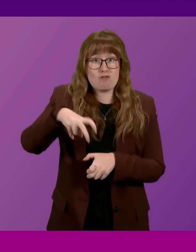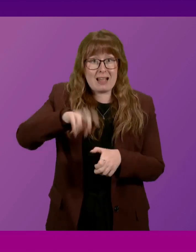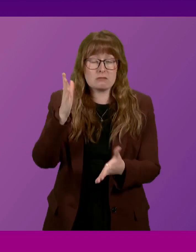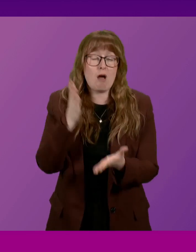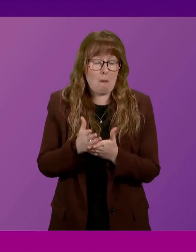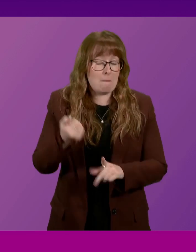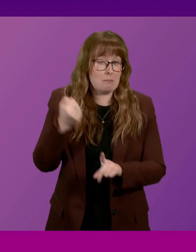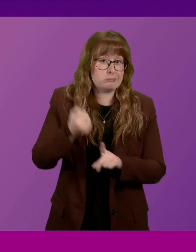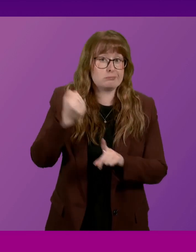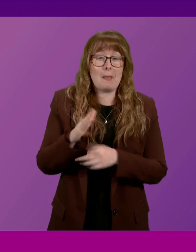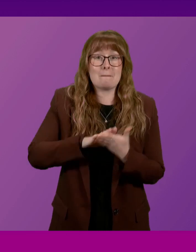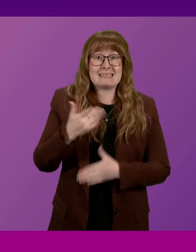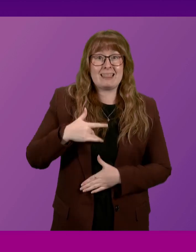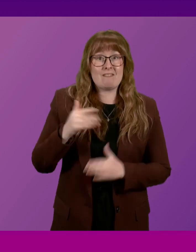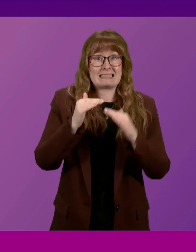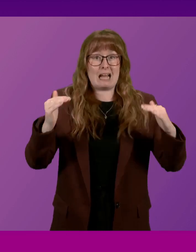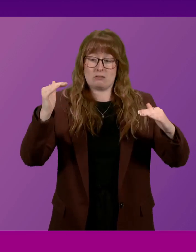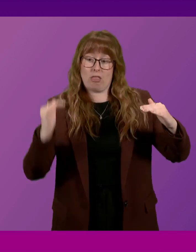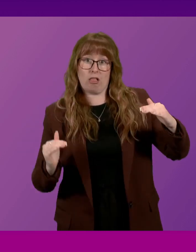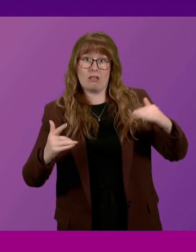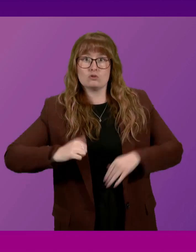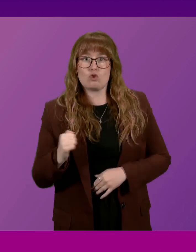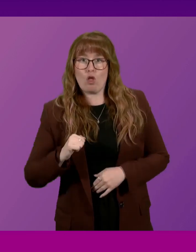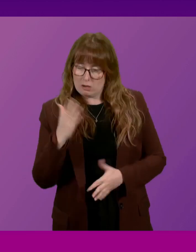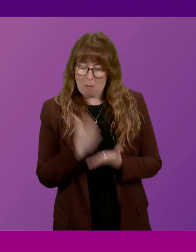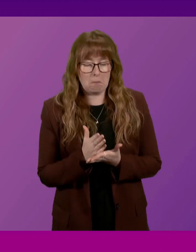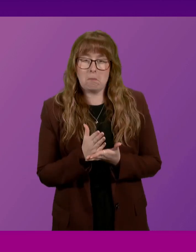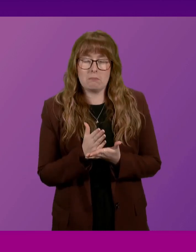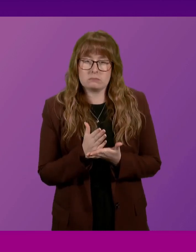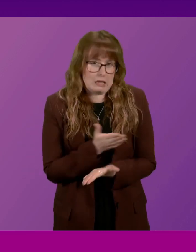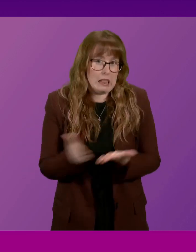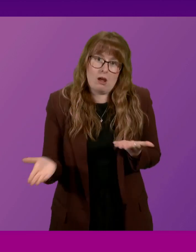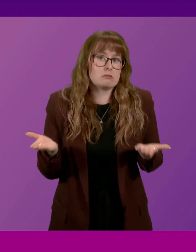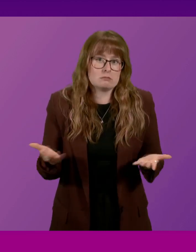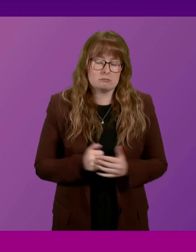standards of people in Scotland. That is an inescapable reality. Of course,